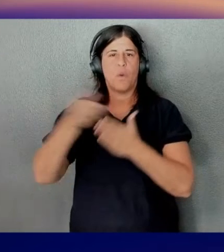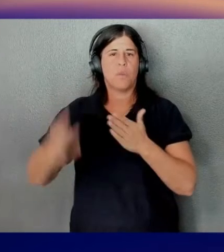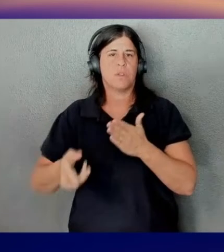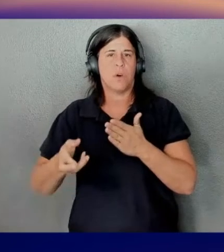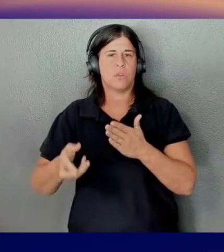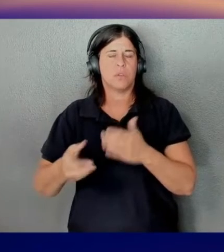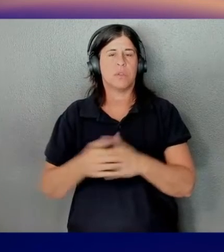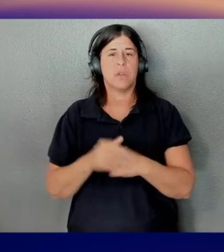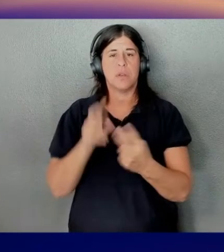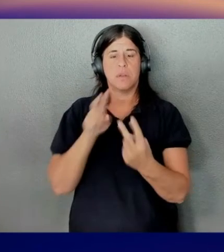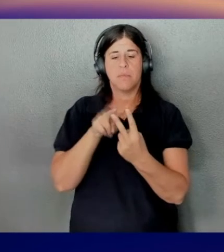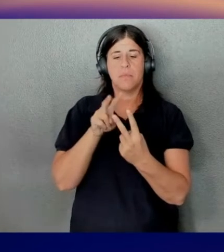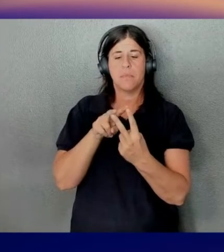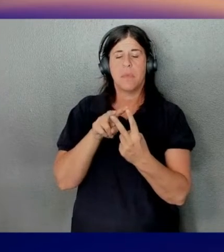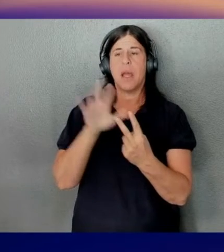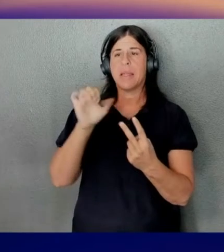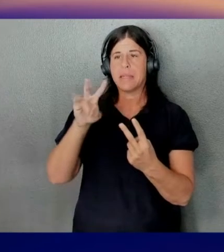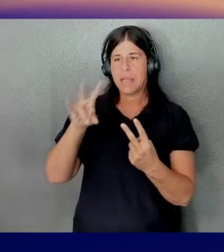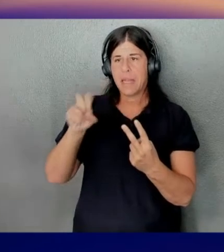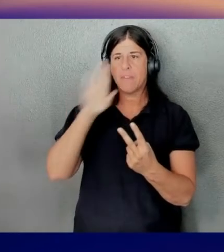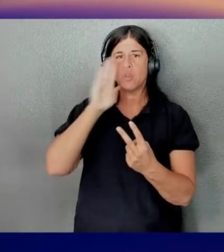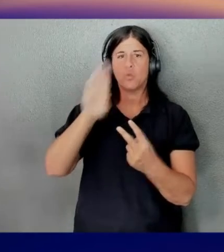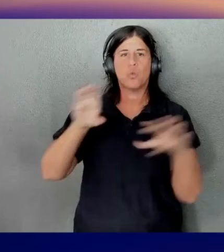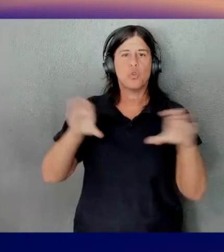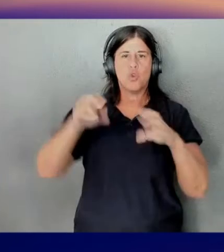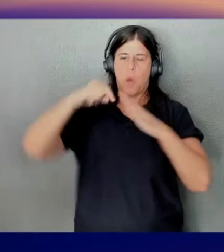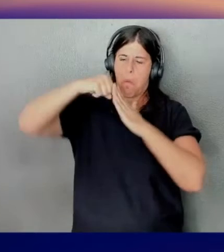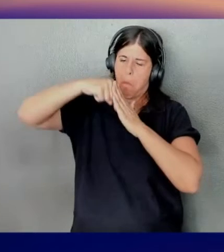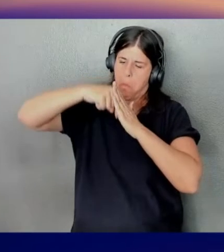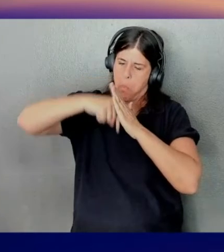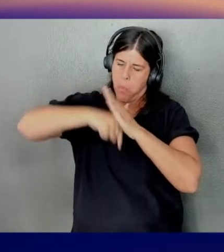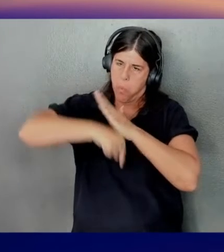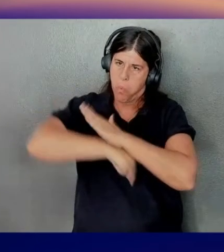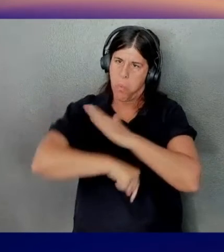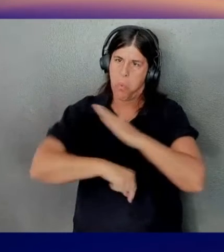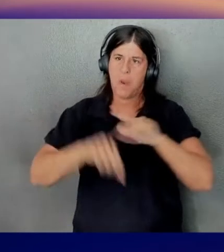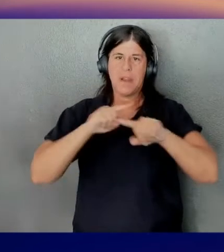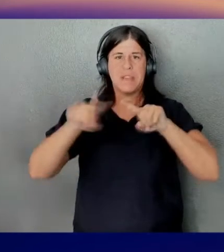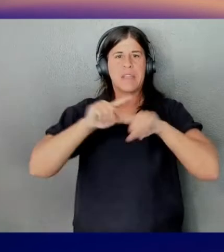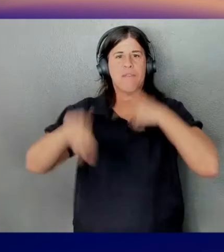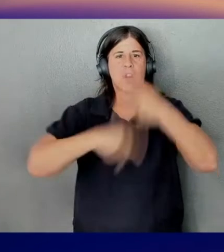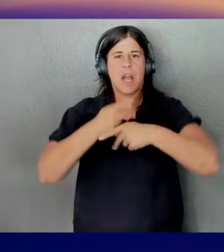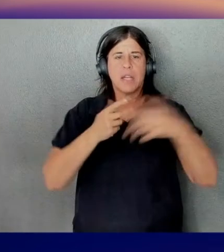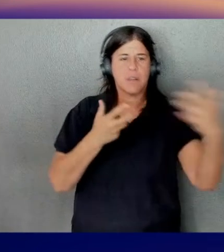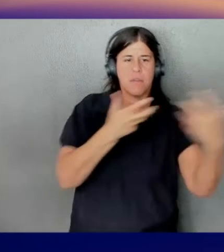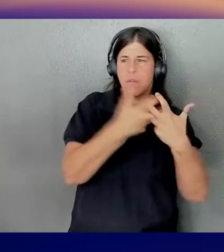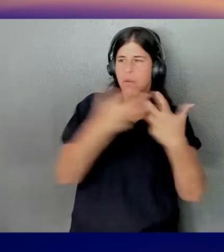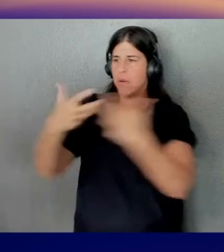but canvas will go through an exhaustive amount of combinations to find the best model for you. Okay. So it's, it's depends.